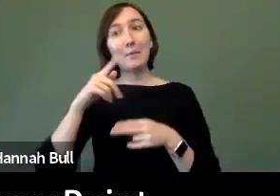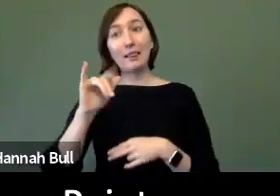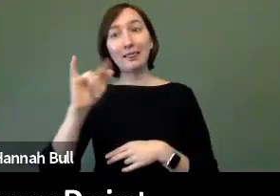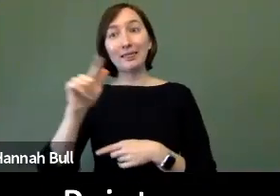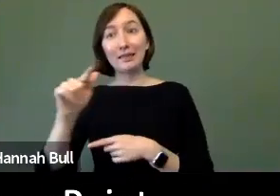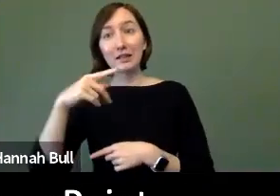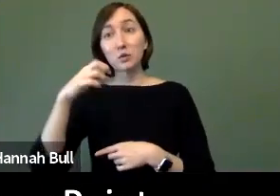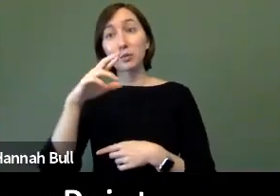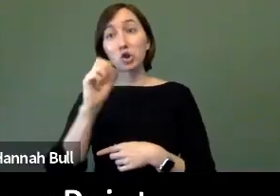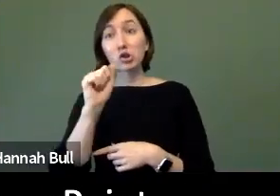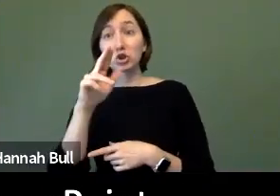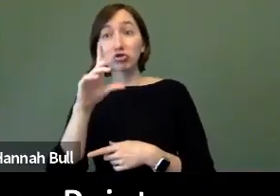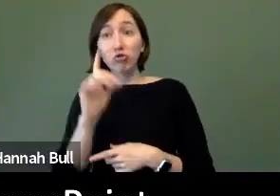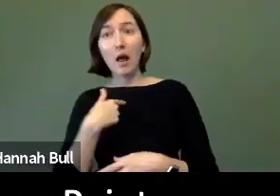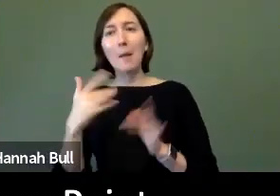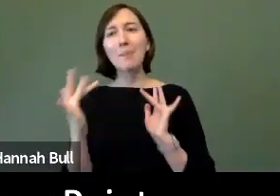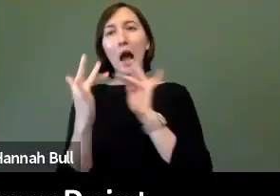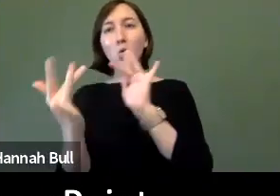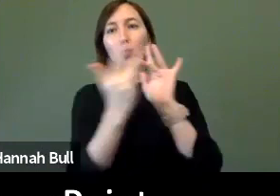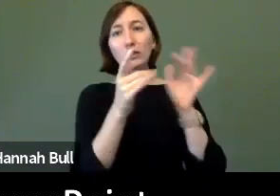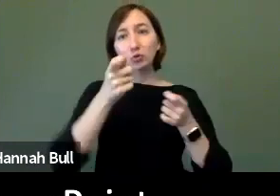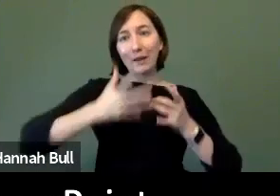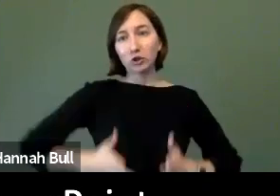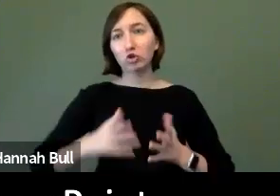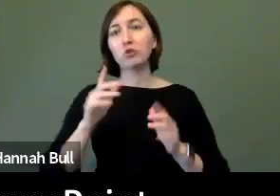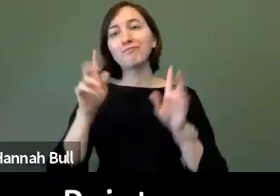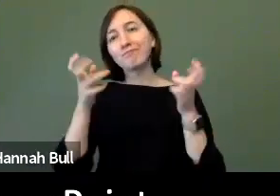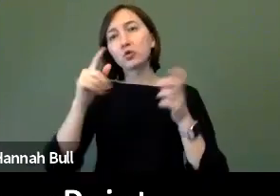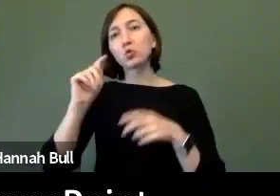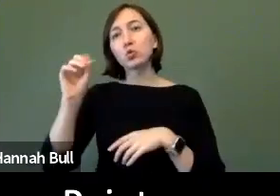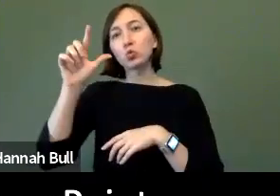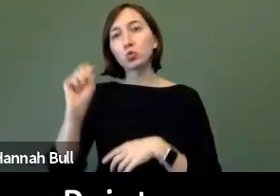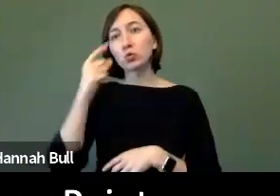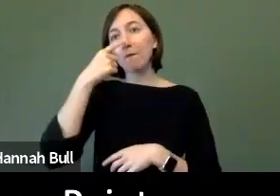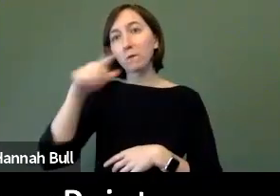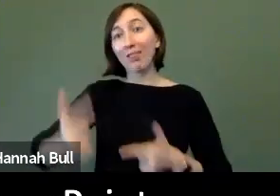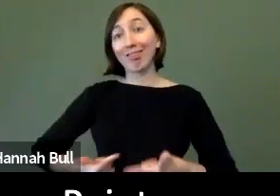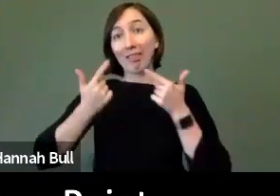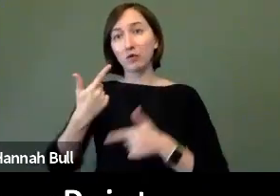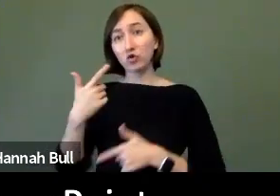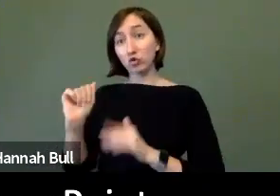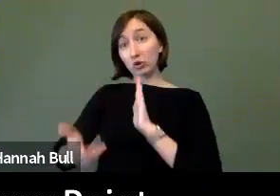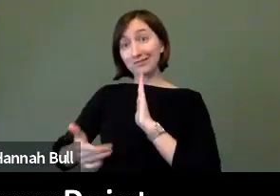at Tools for Life and CIDI. I'm excited to bring all of you this webinar.